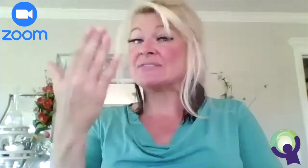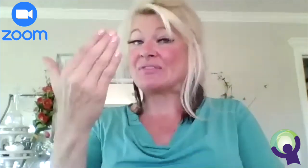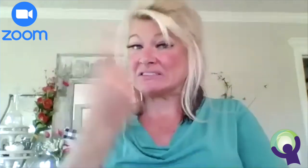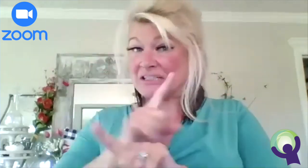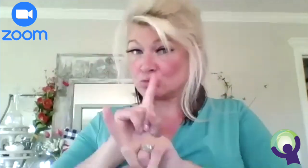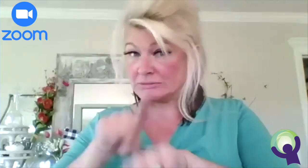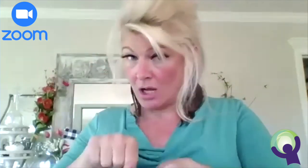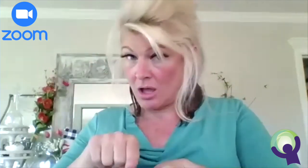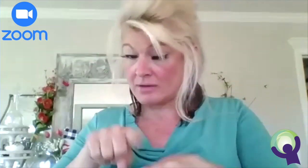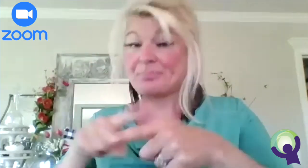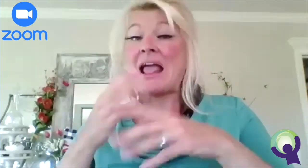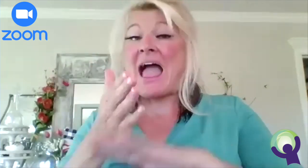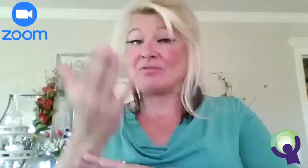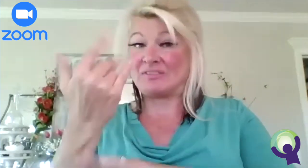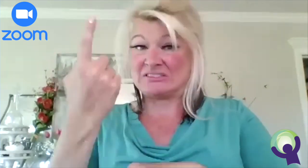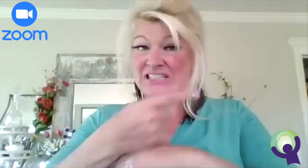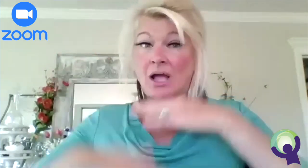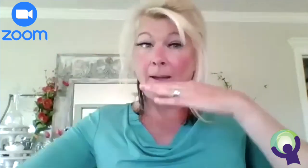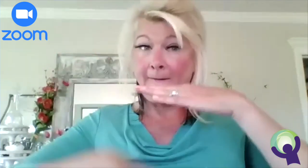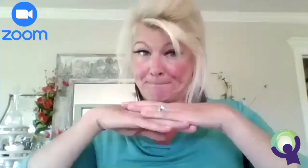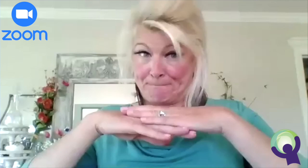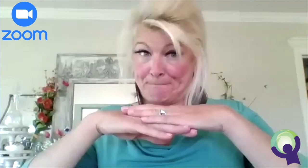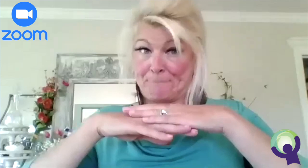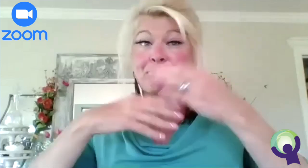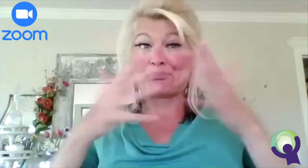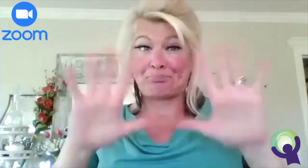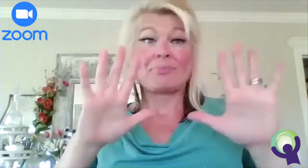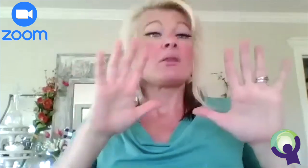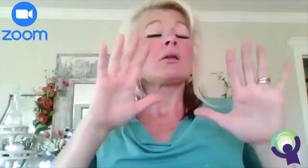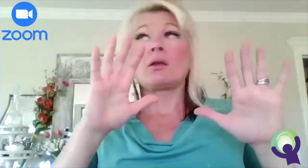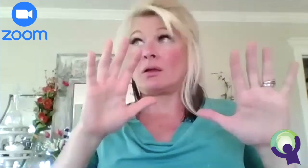and the school district has 15 days to respond to that and then after the 15